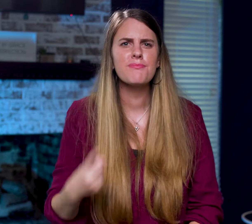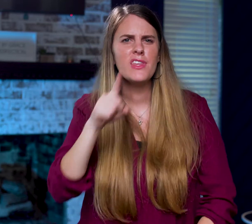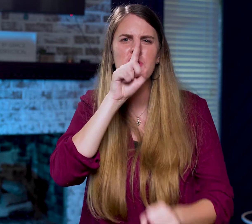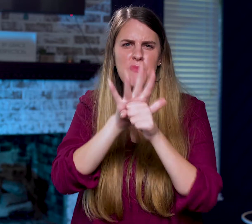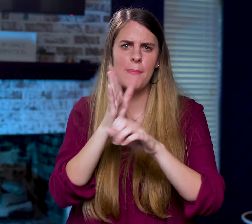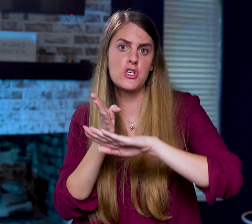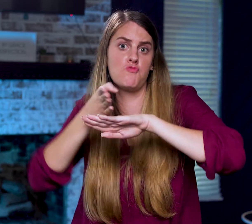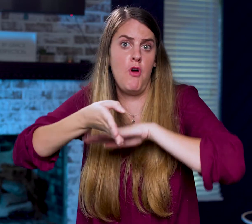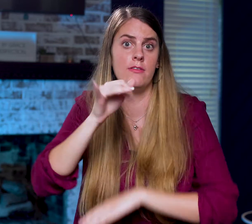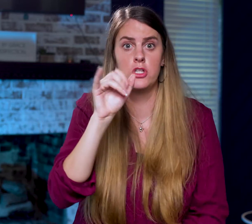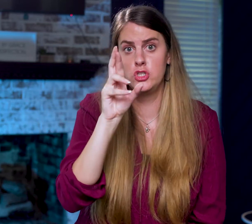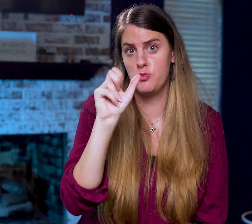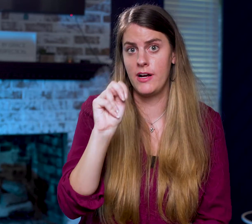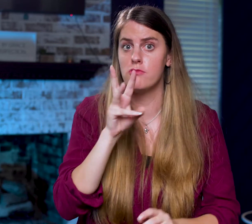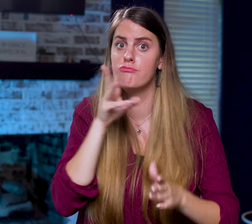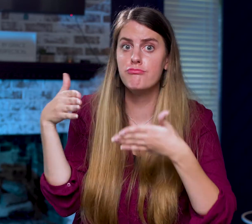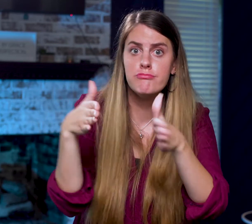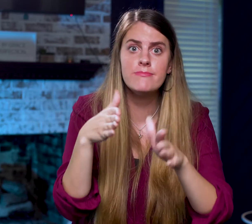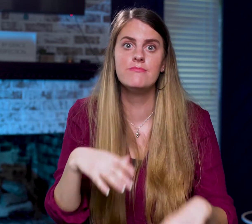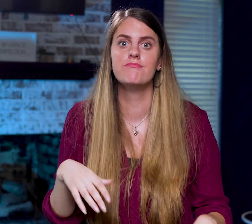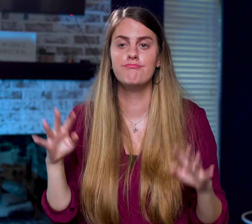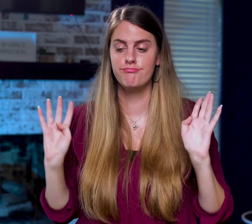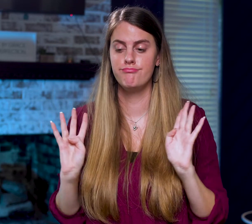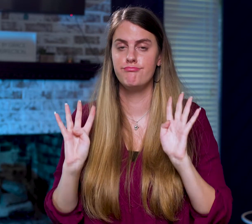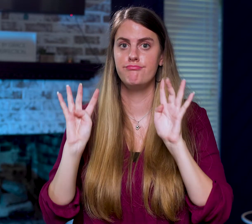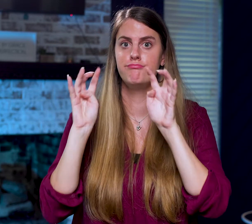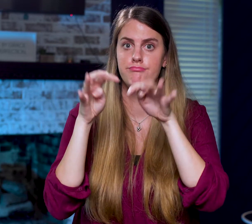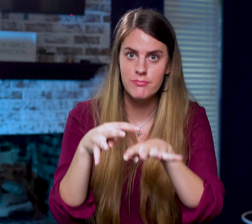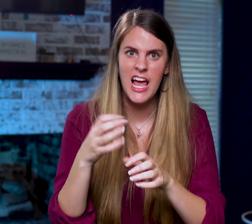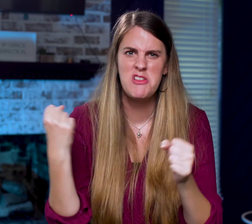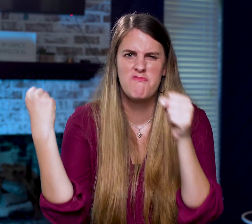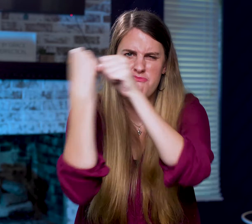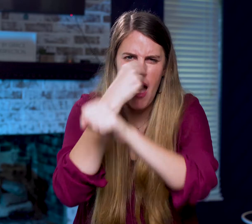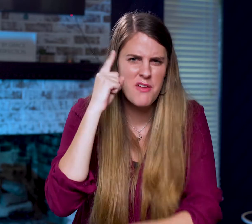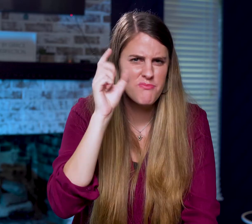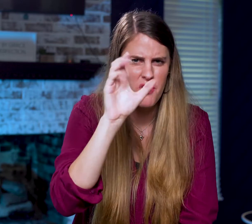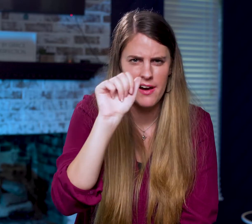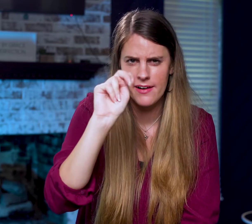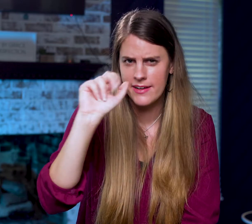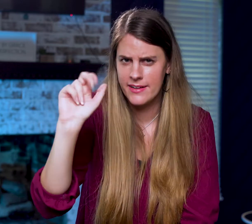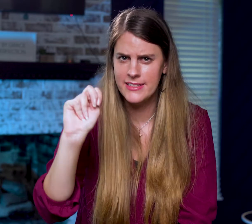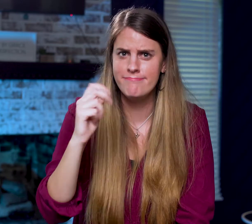But they promise to cross the Jordan River along with everyone and fight for Canaan